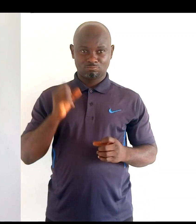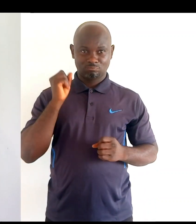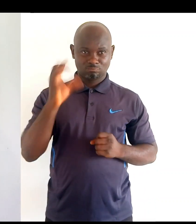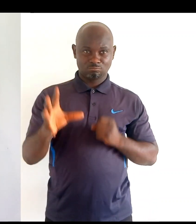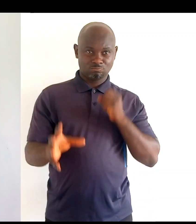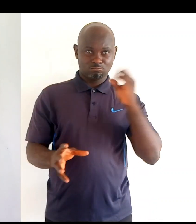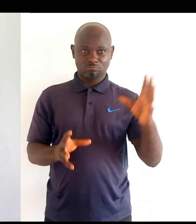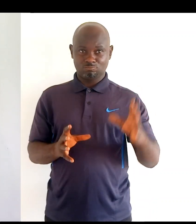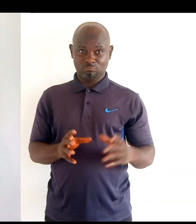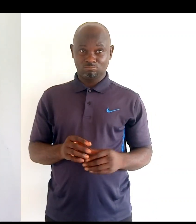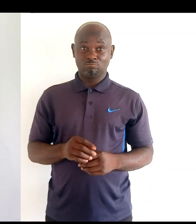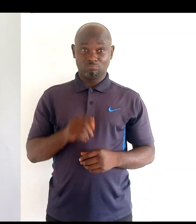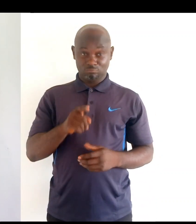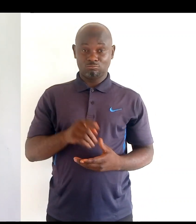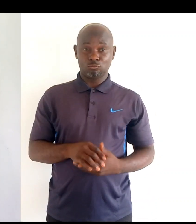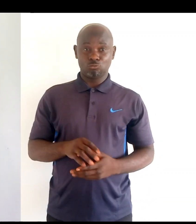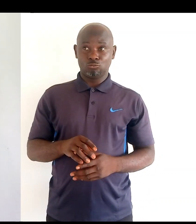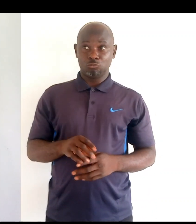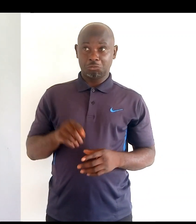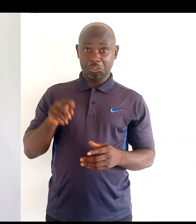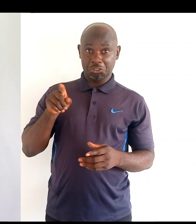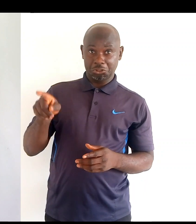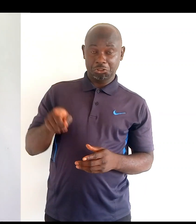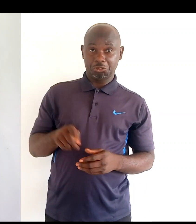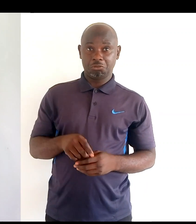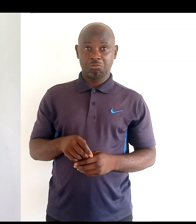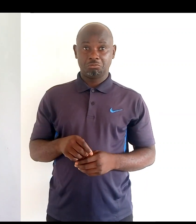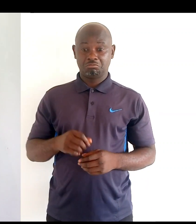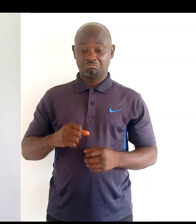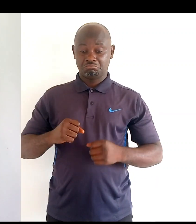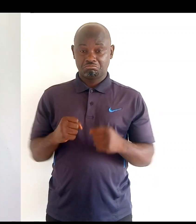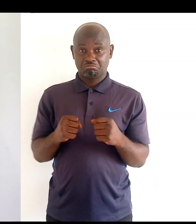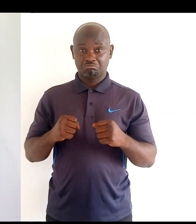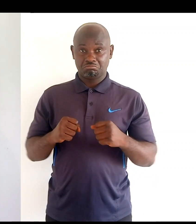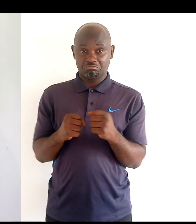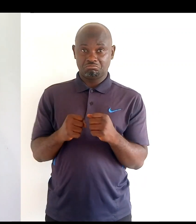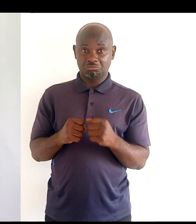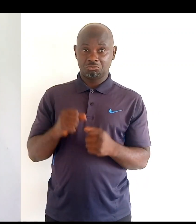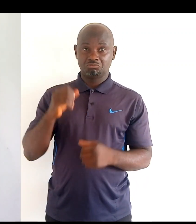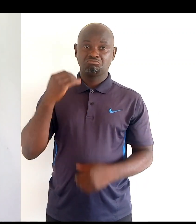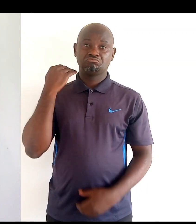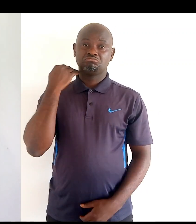looked down. And it happens so subconsciously that even the users of the languages,